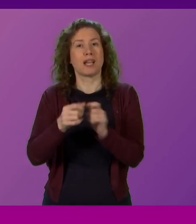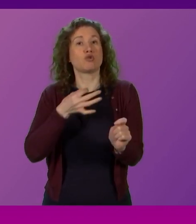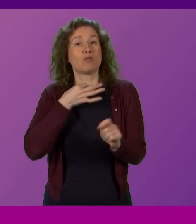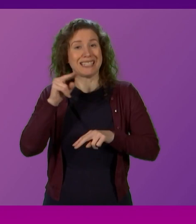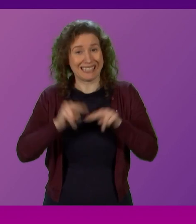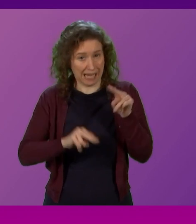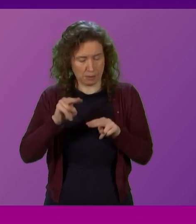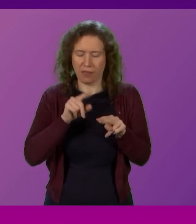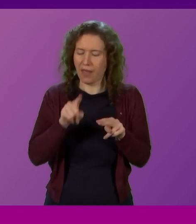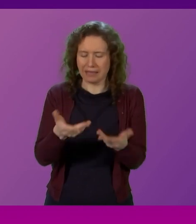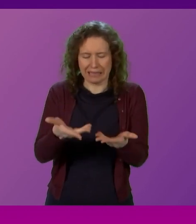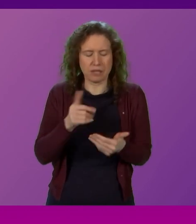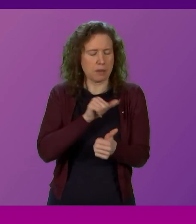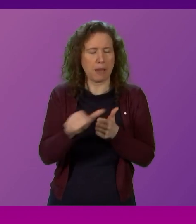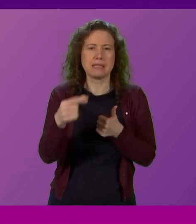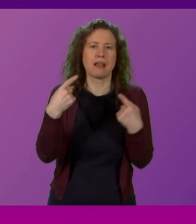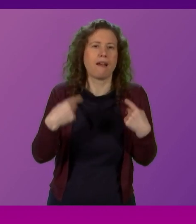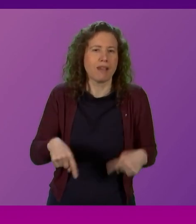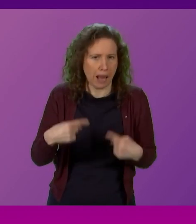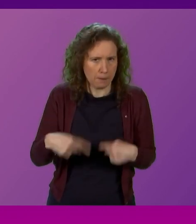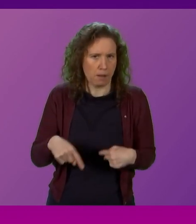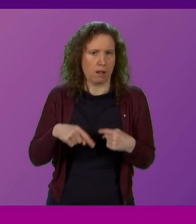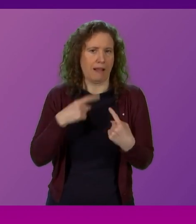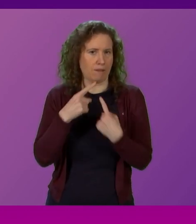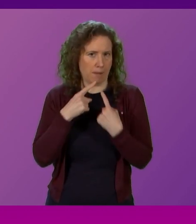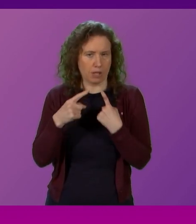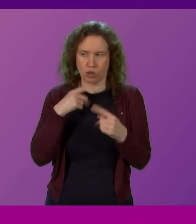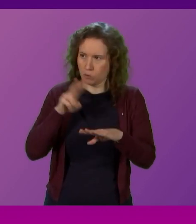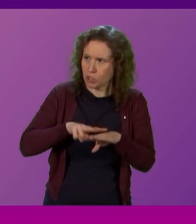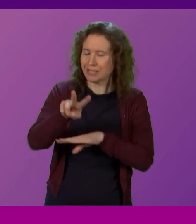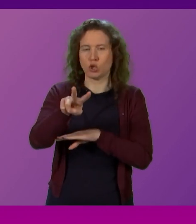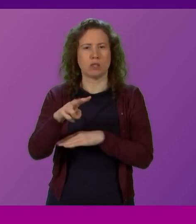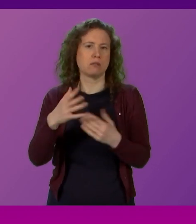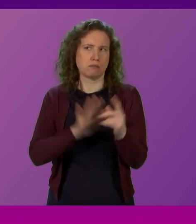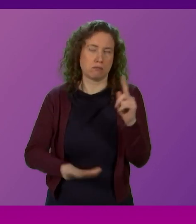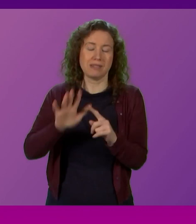the best available evidence and climate projections from organisations across the UK, including, of course, the Met Office.